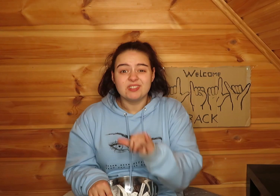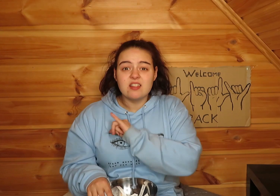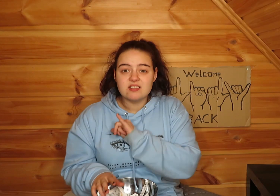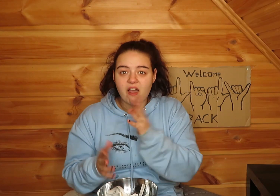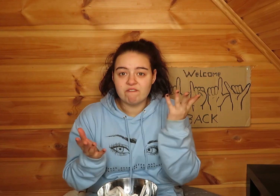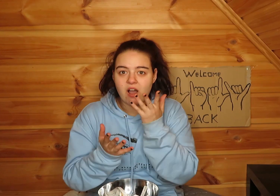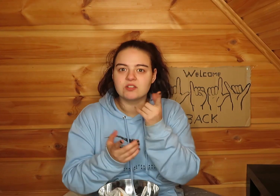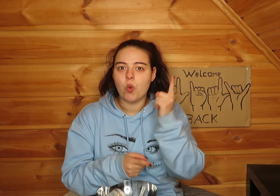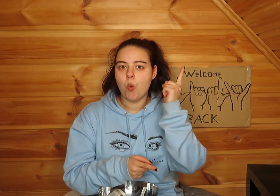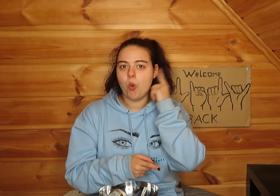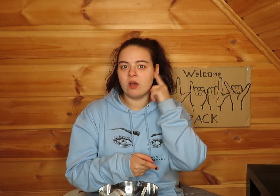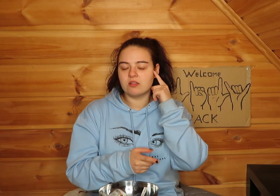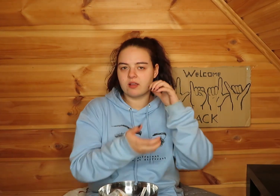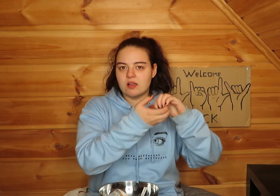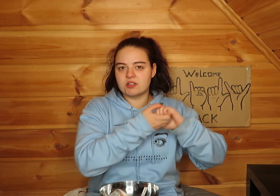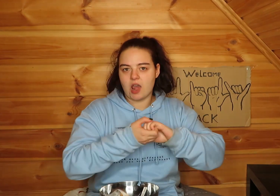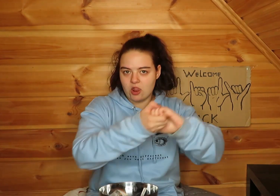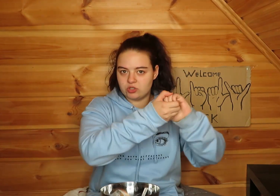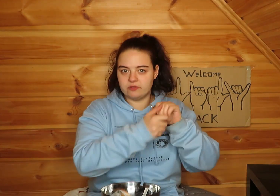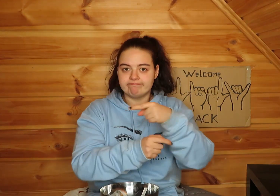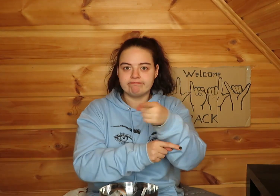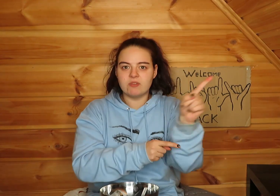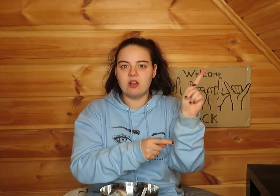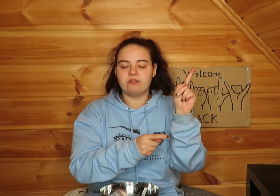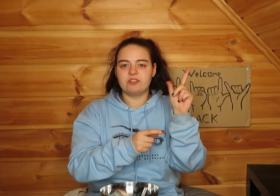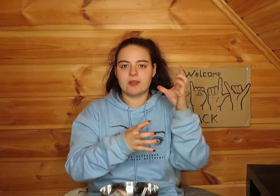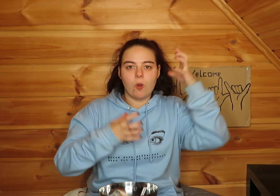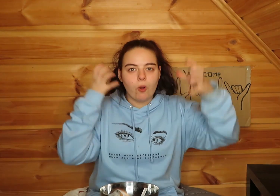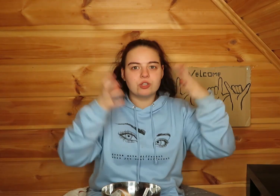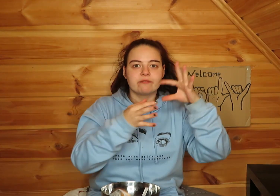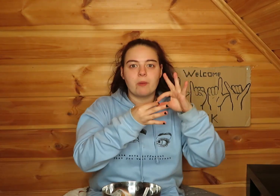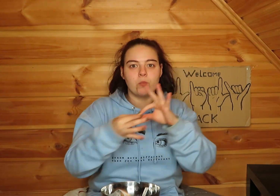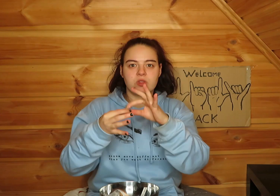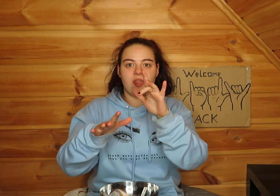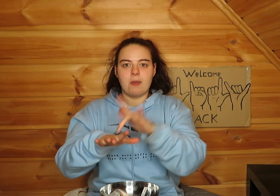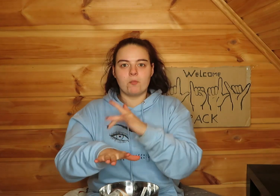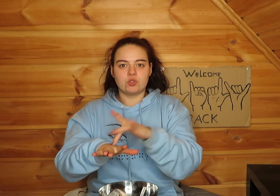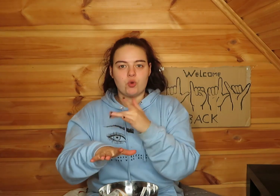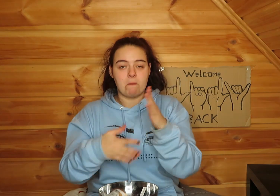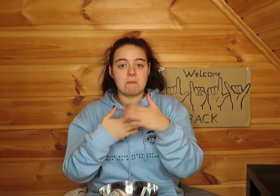Well an interesting fact is that in the hearing community noises are connected with emotions.